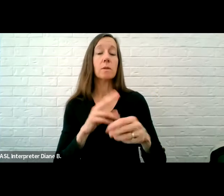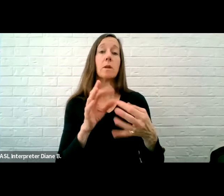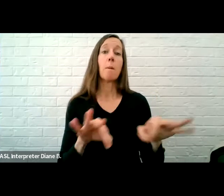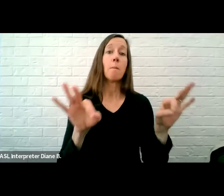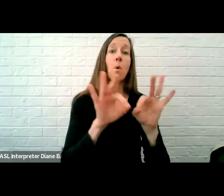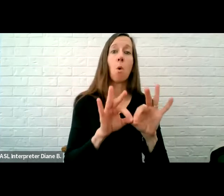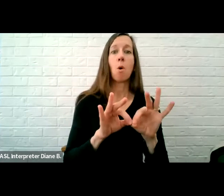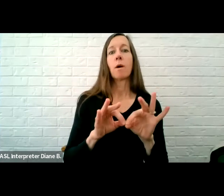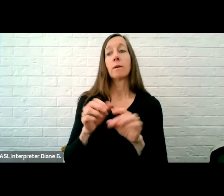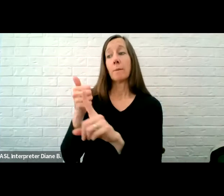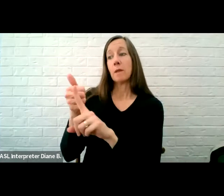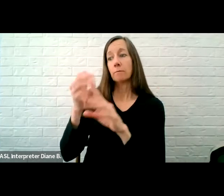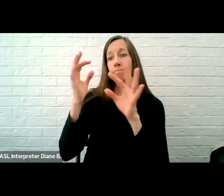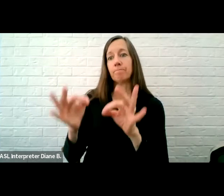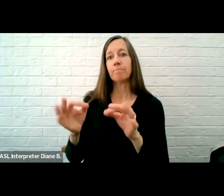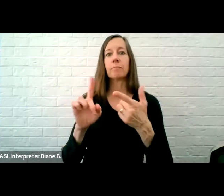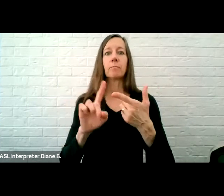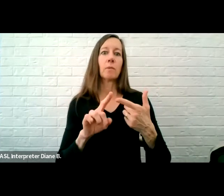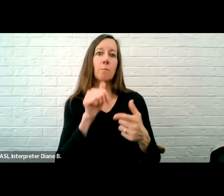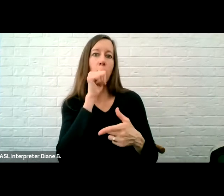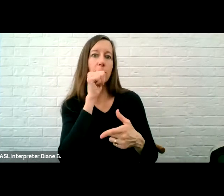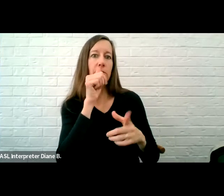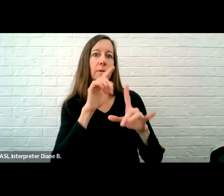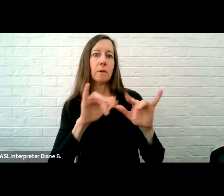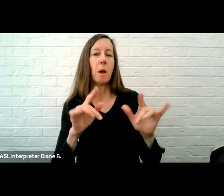leverage the technology of today to help individuals thrive in their communities,